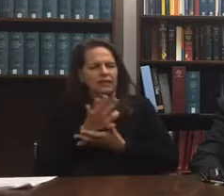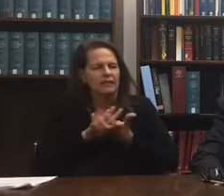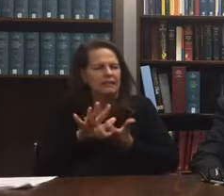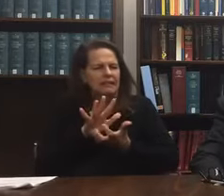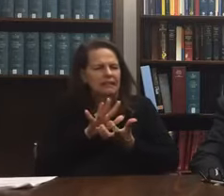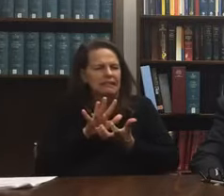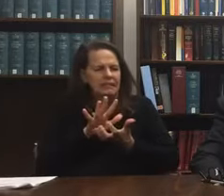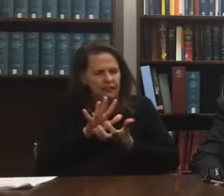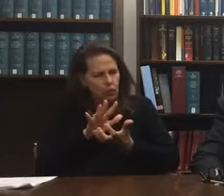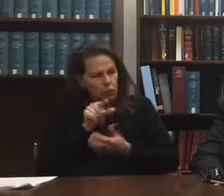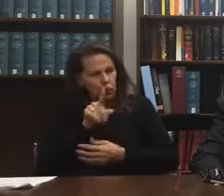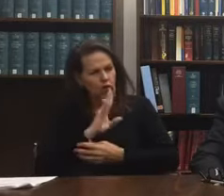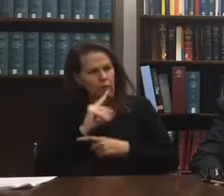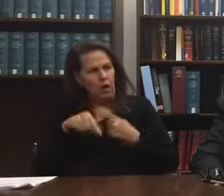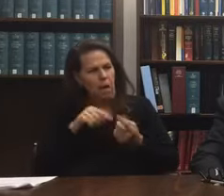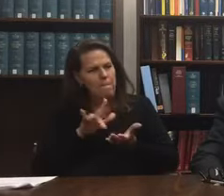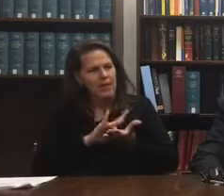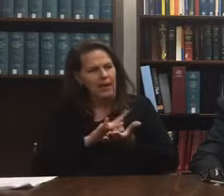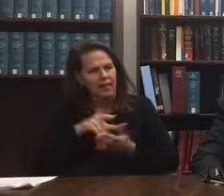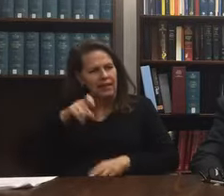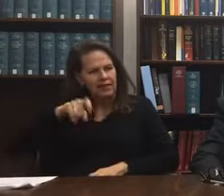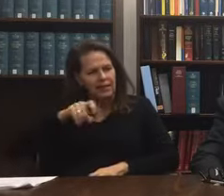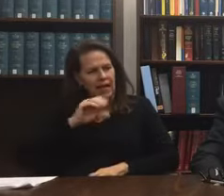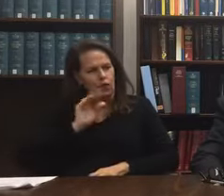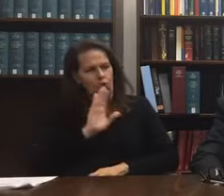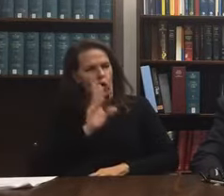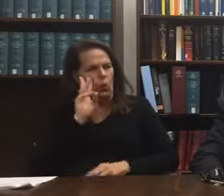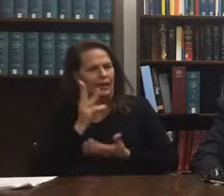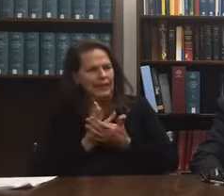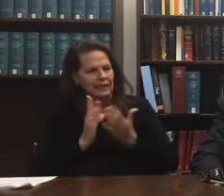medical necessity and you talked about your witnesses and the information you